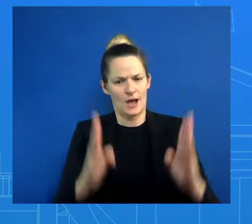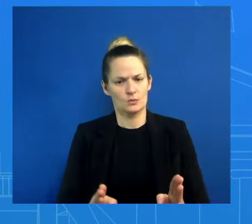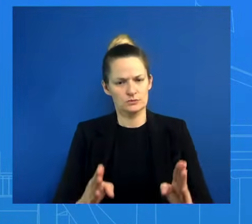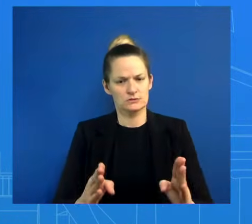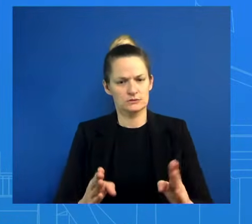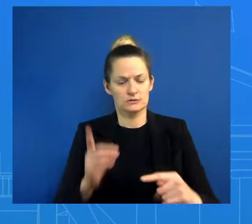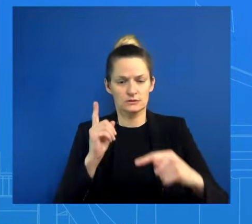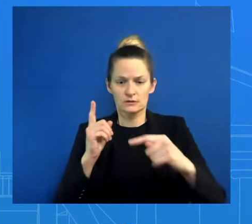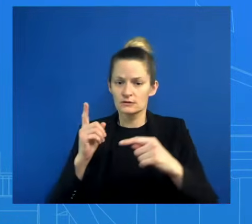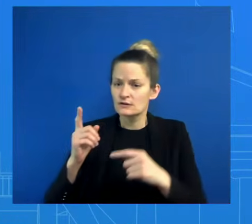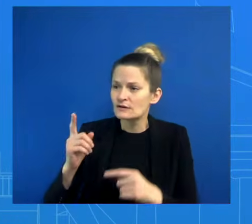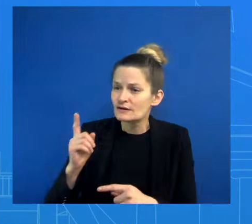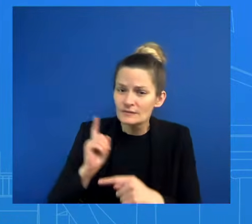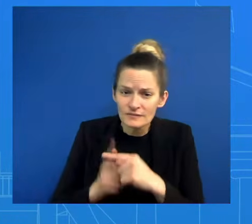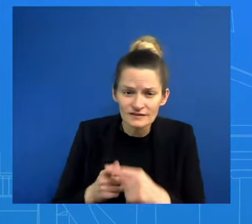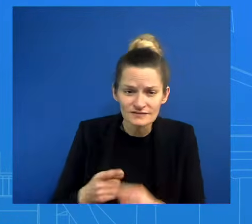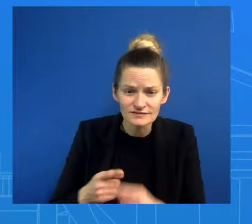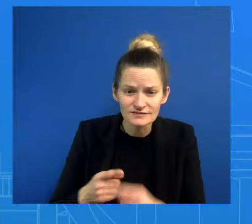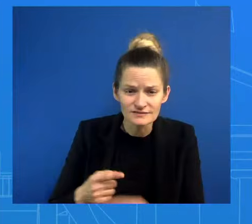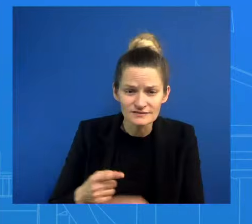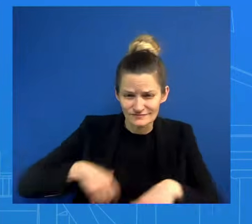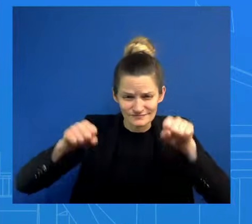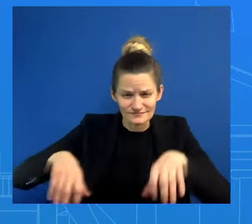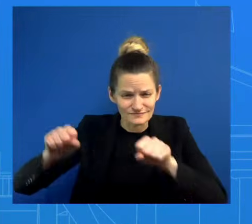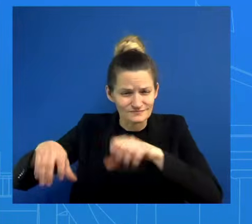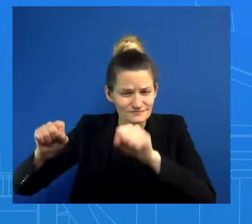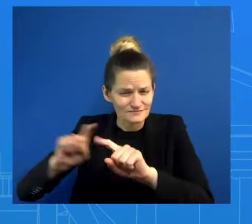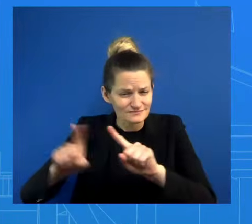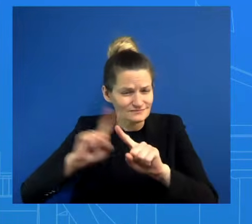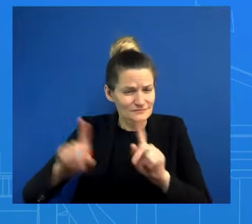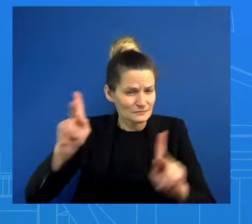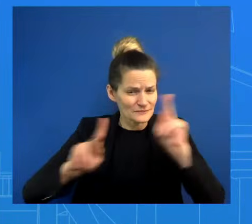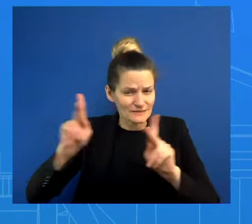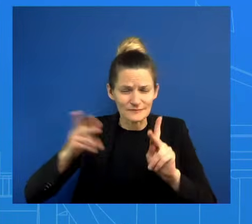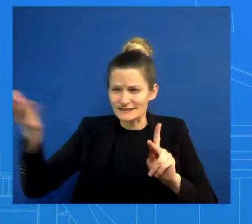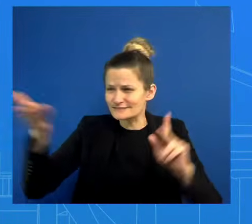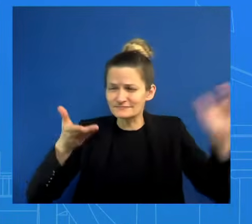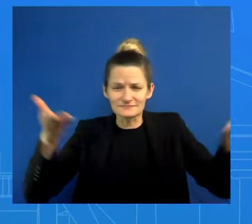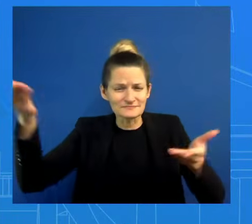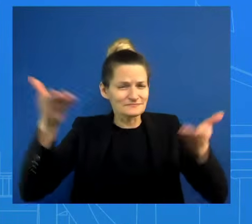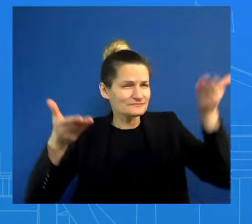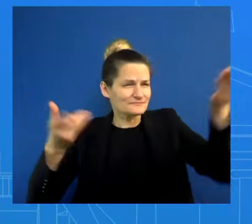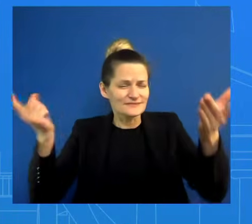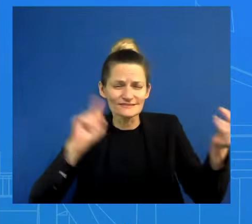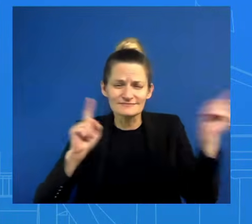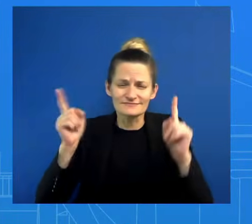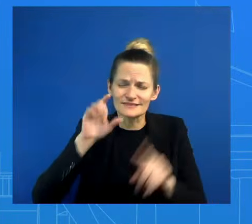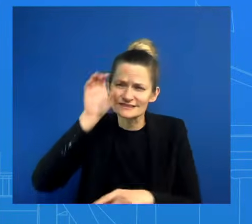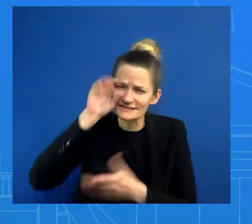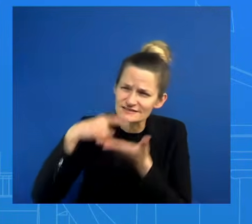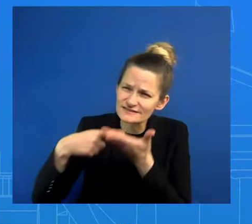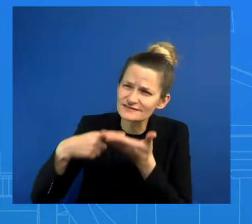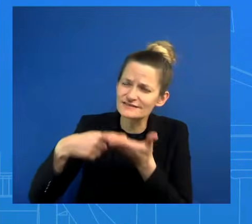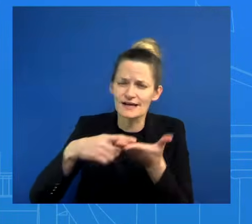along with federal agencies. And we'll have more to -- more conversations like these, and we'll add --